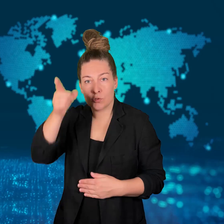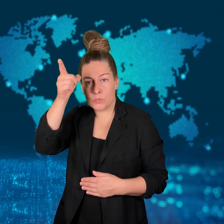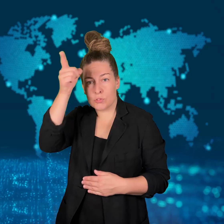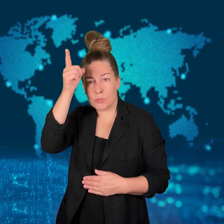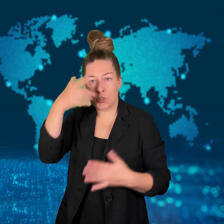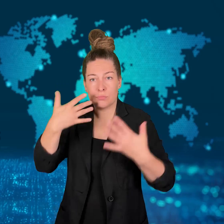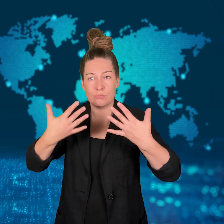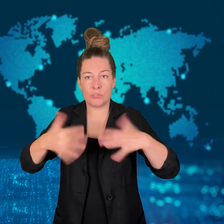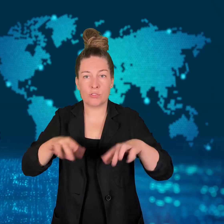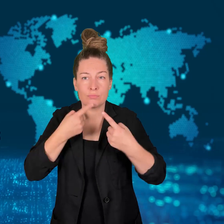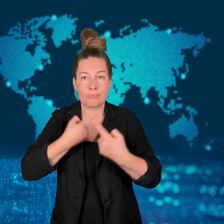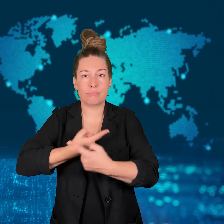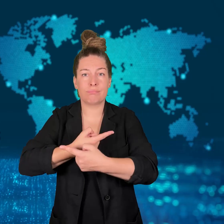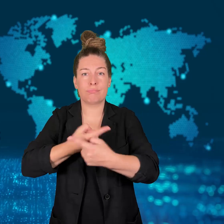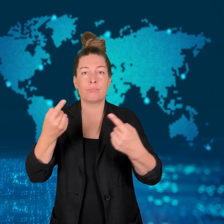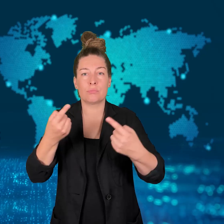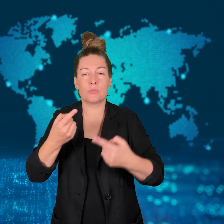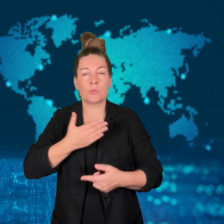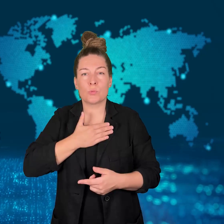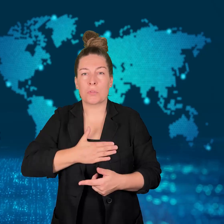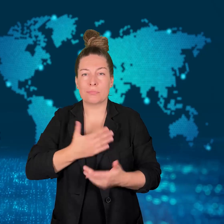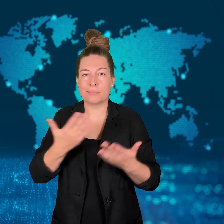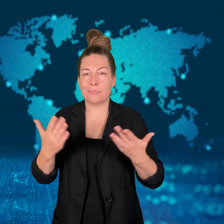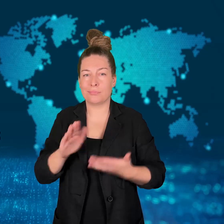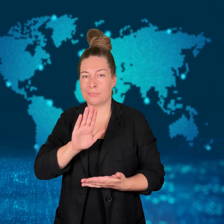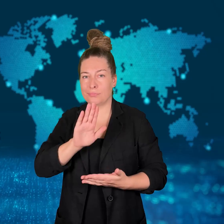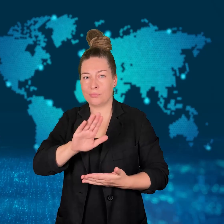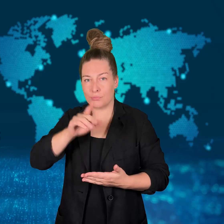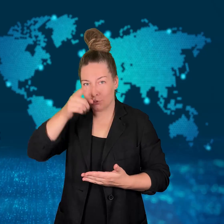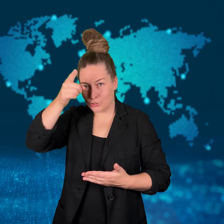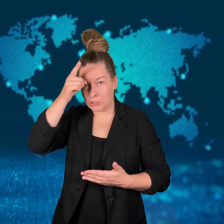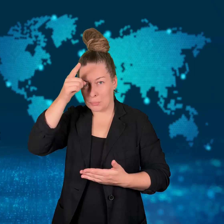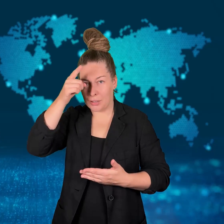[MONIKA]: Germany announced they would be